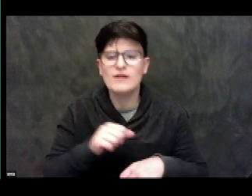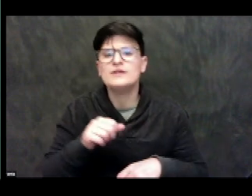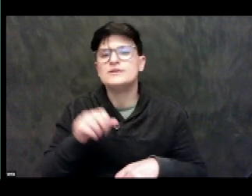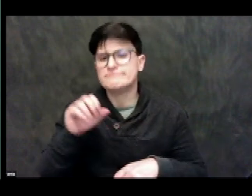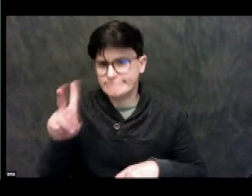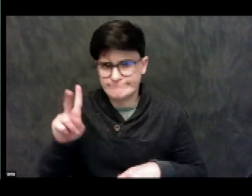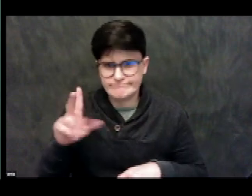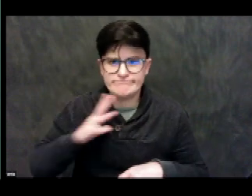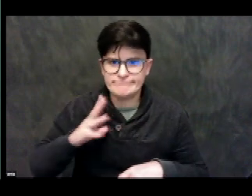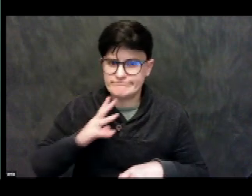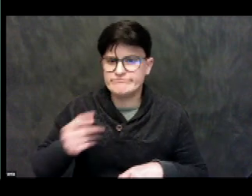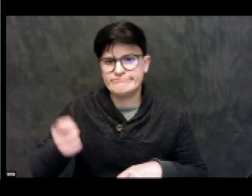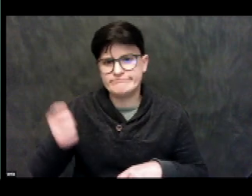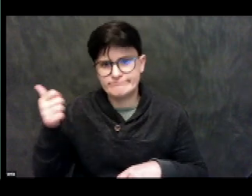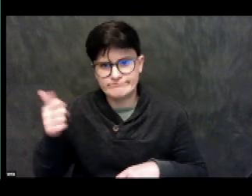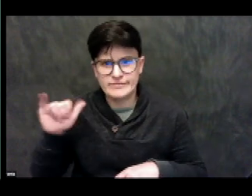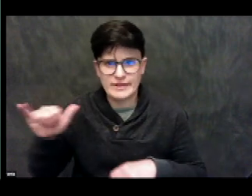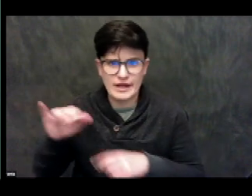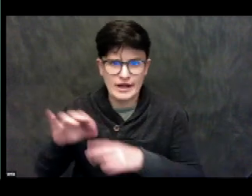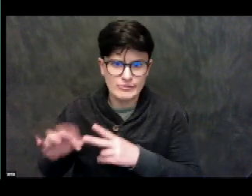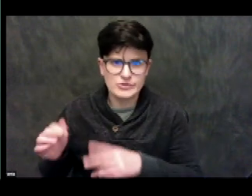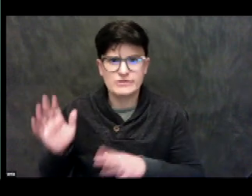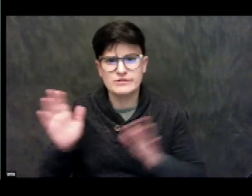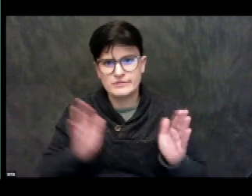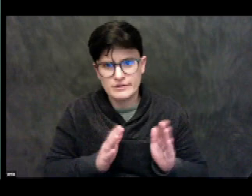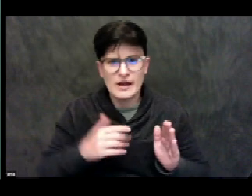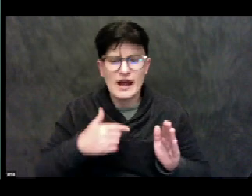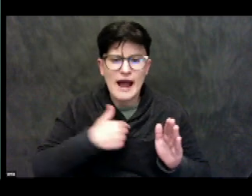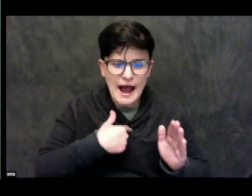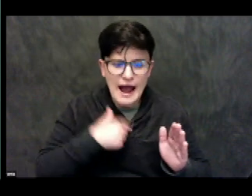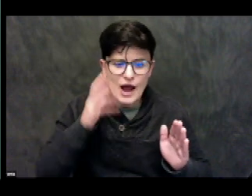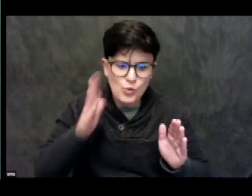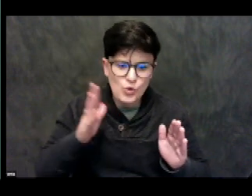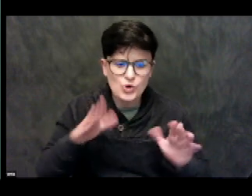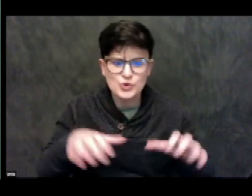If needed, I do morphine for pain management.